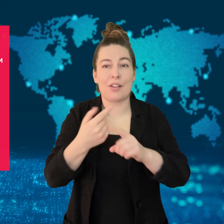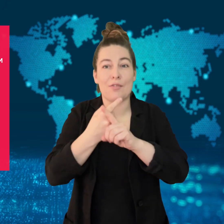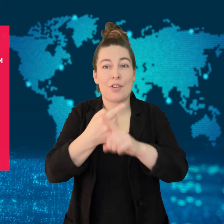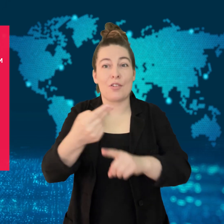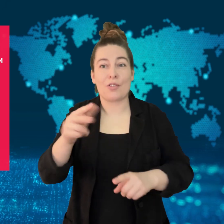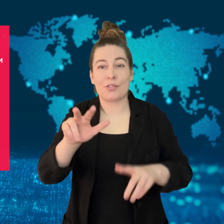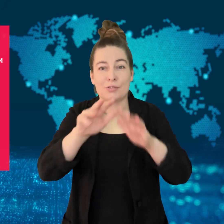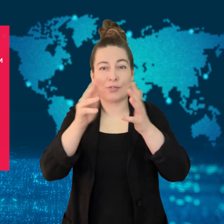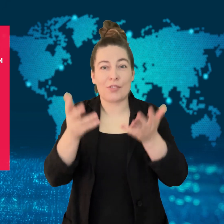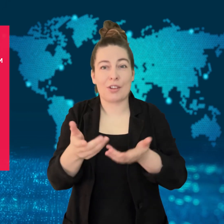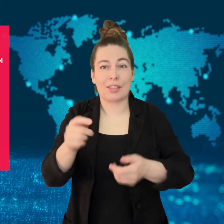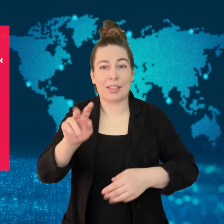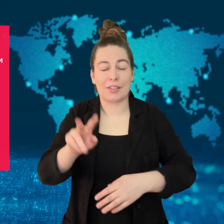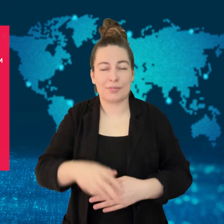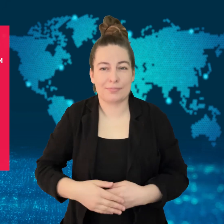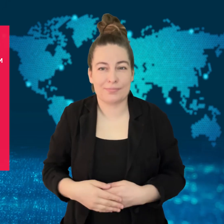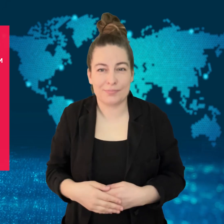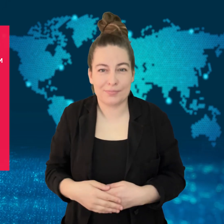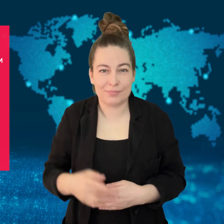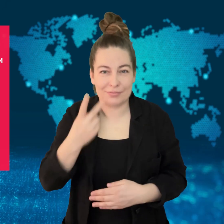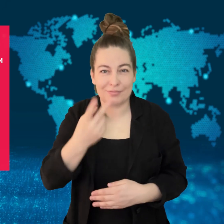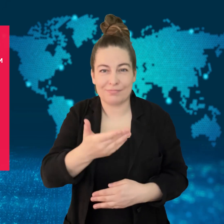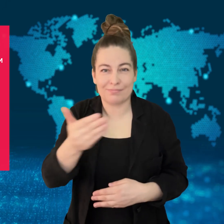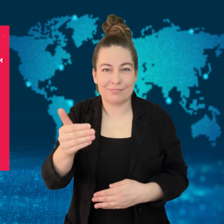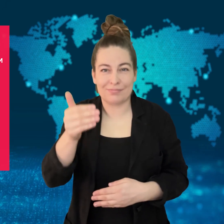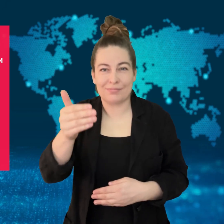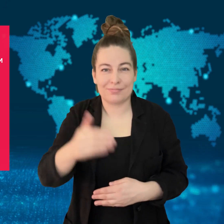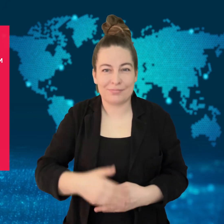get new video updates! See you next time!